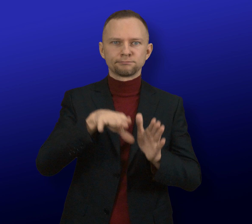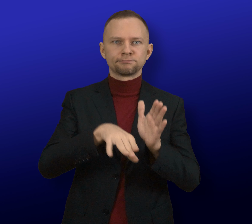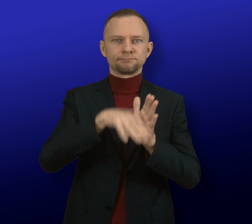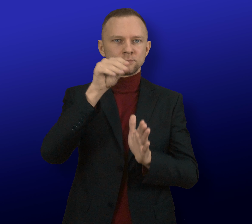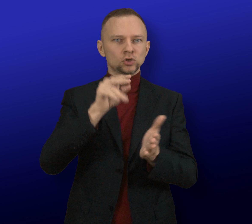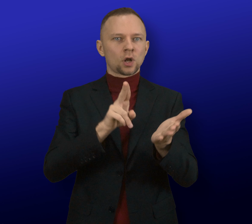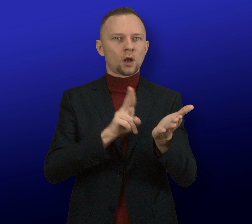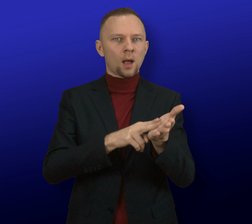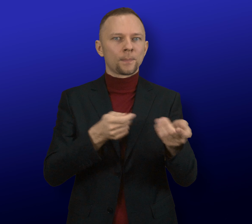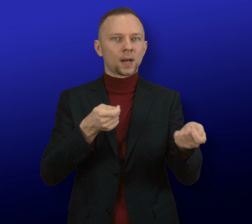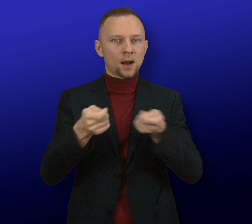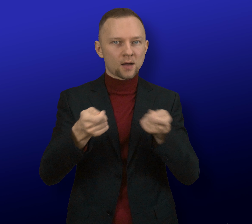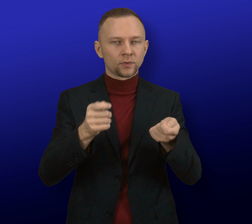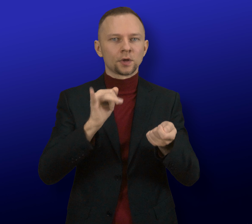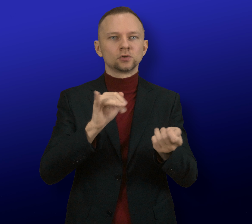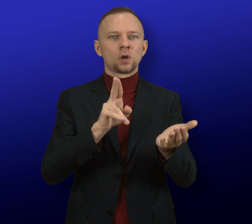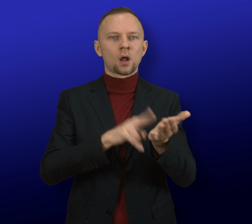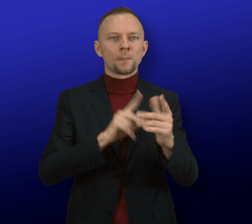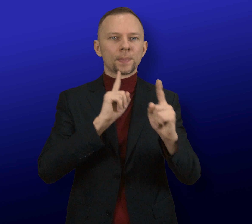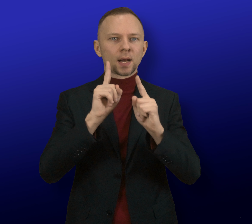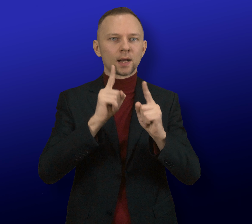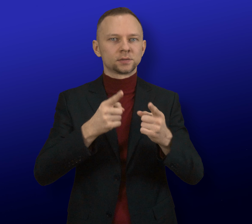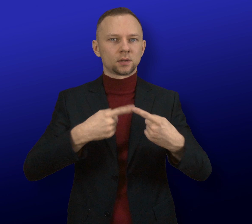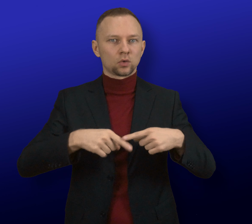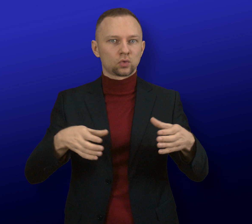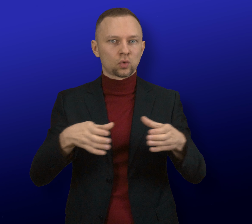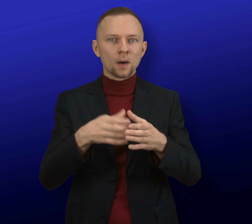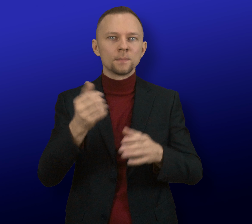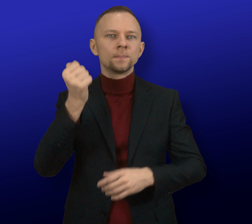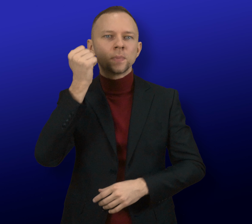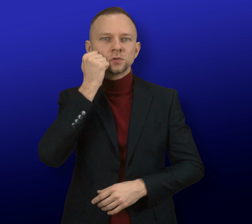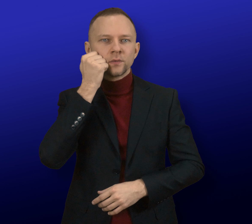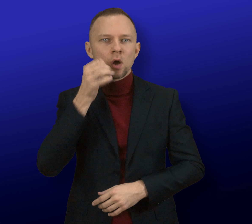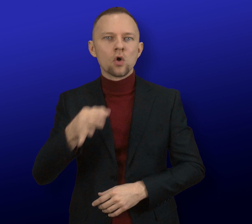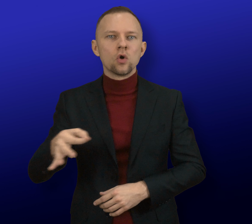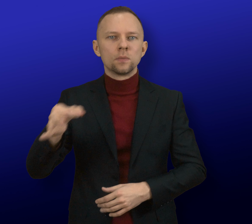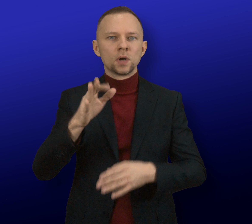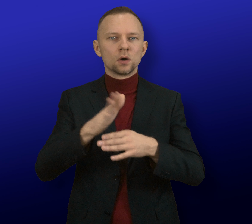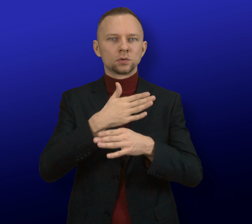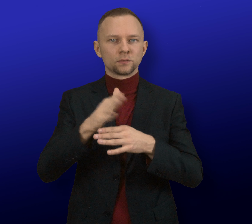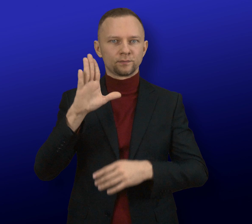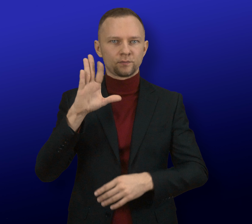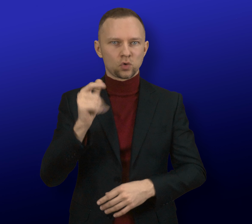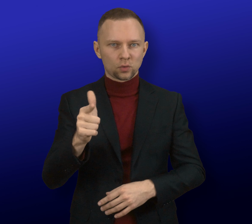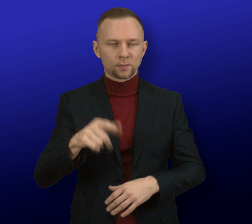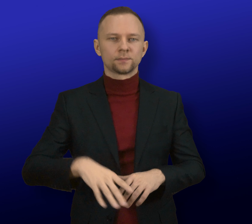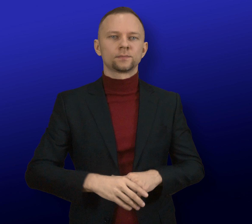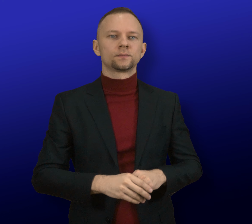was elected a member of the board and a member of the presidium of the Moscow regional department of the Vog.